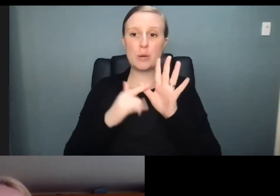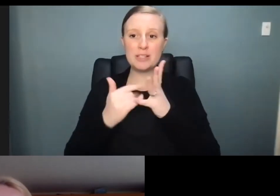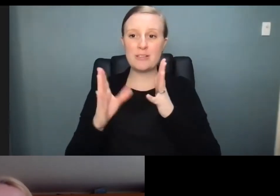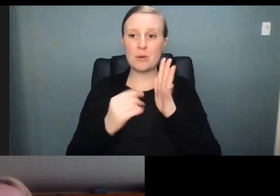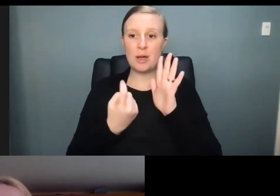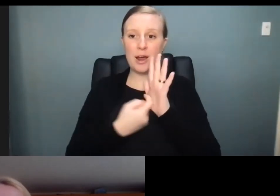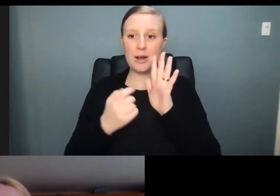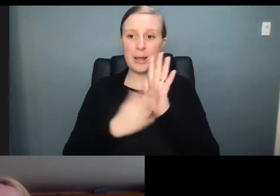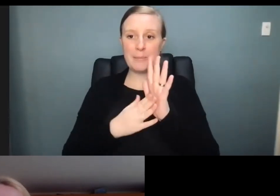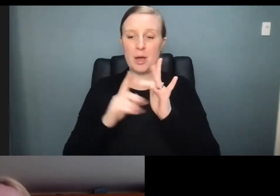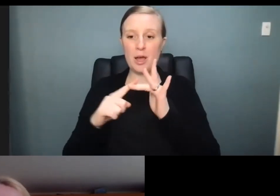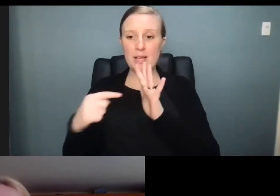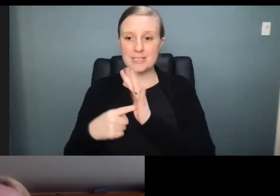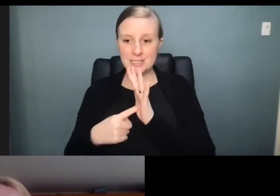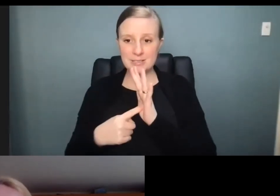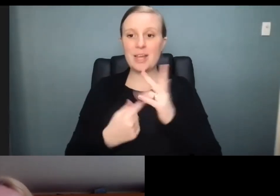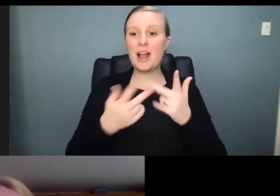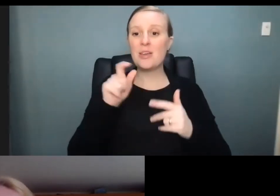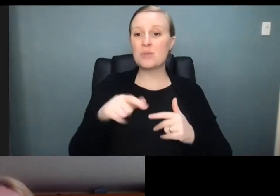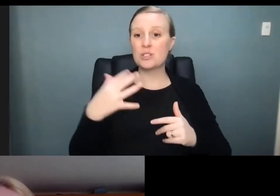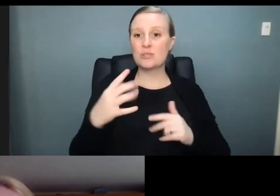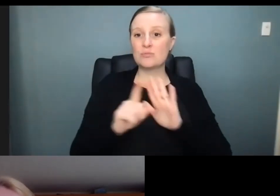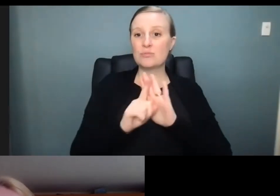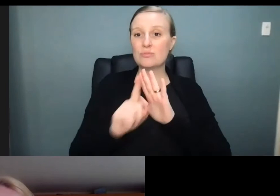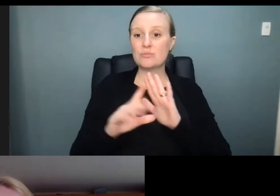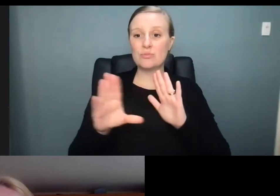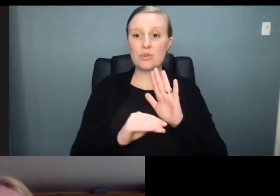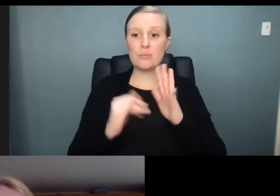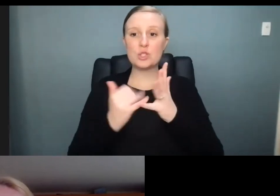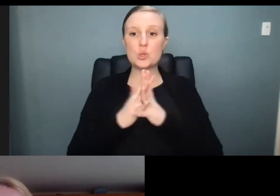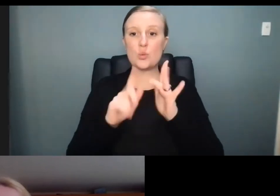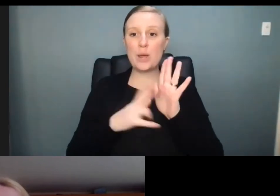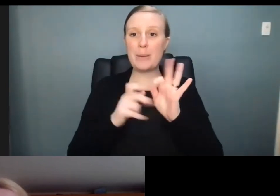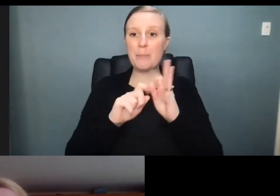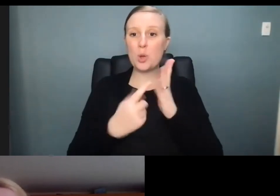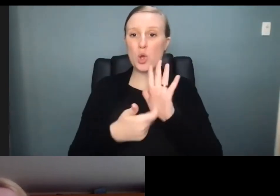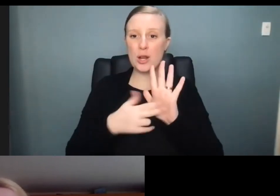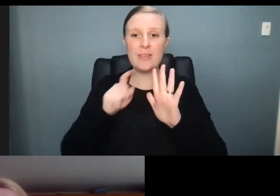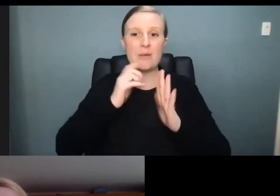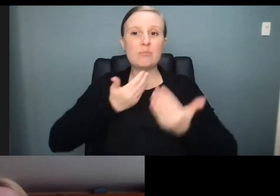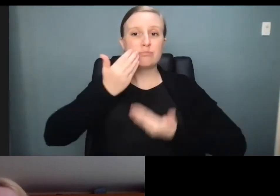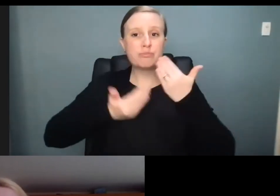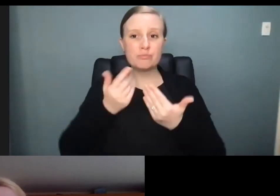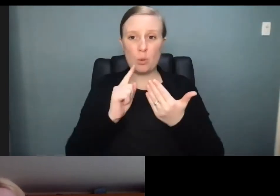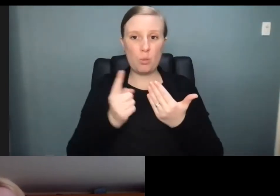Who will be taking us through the key findings of this year's Index. At Telstra we are really